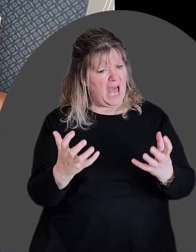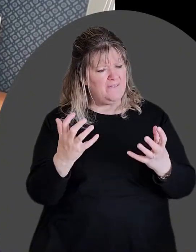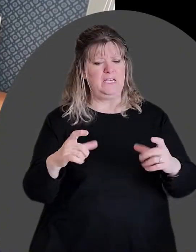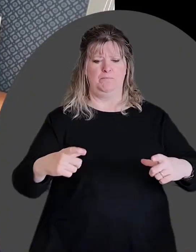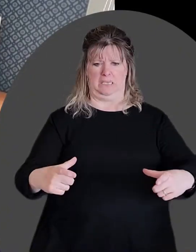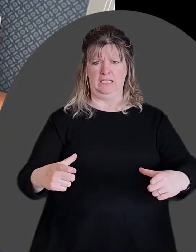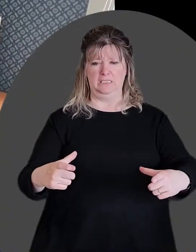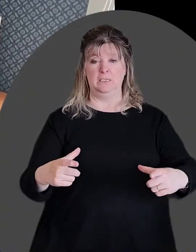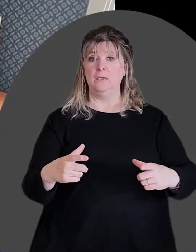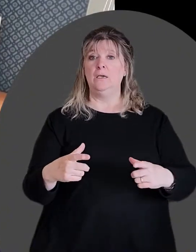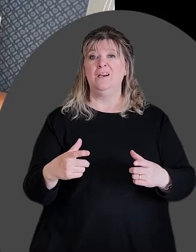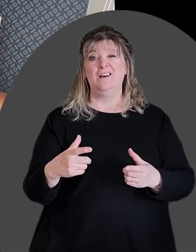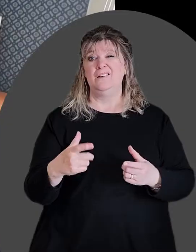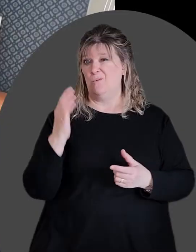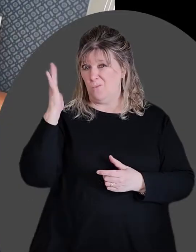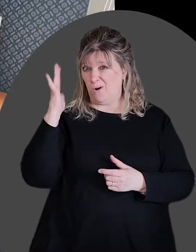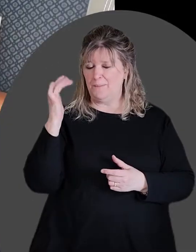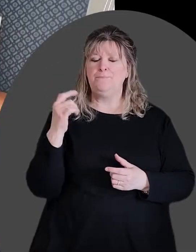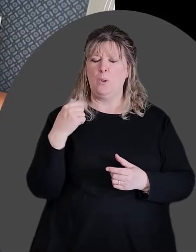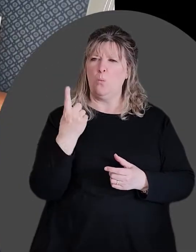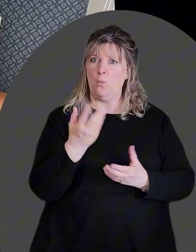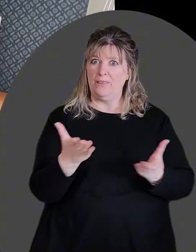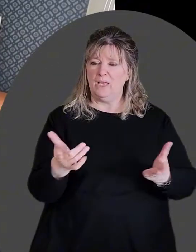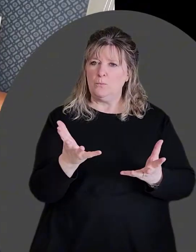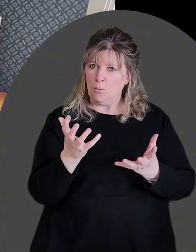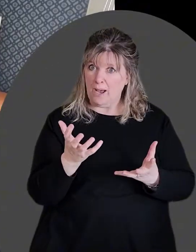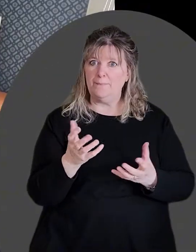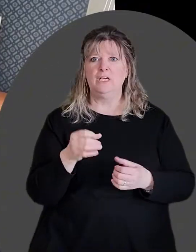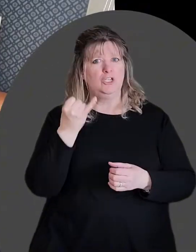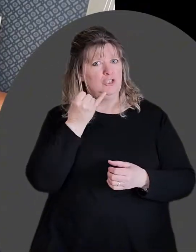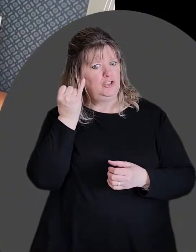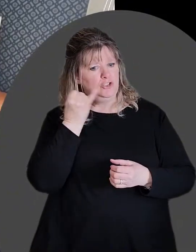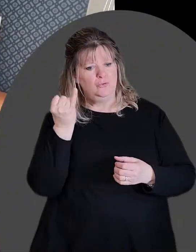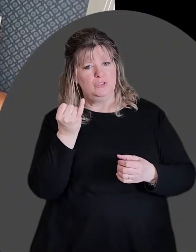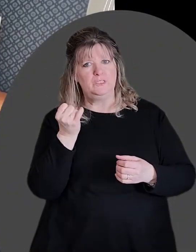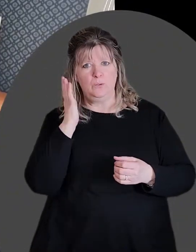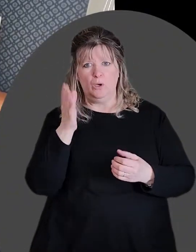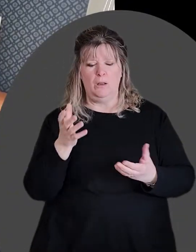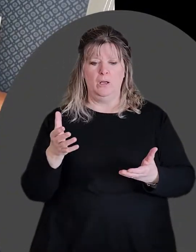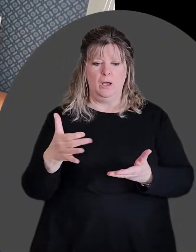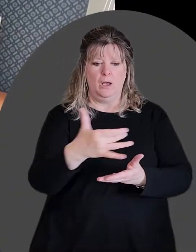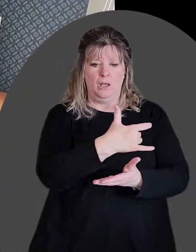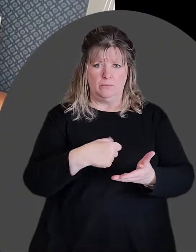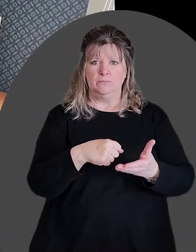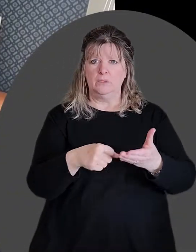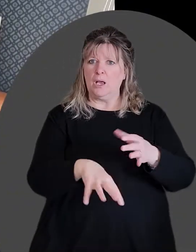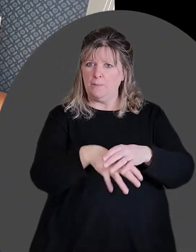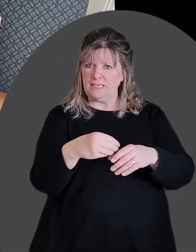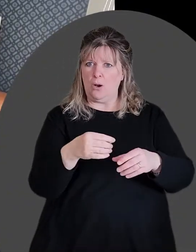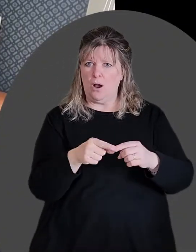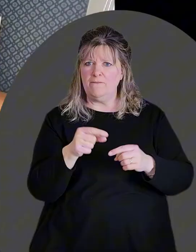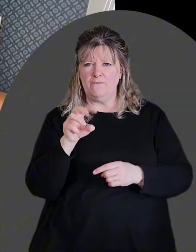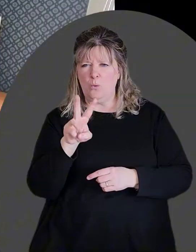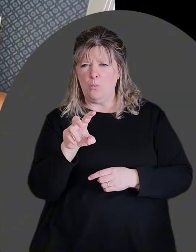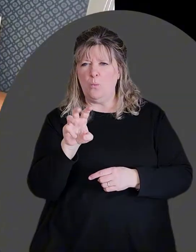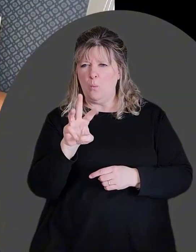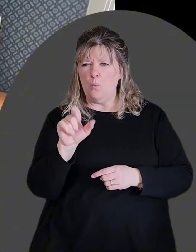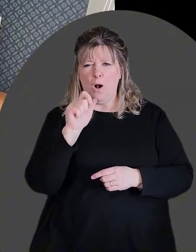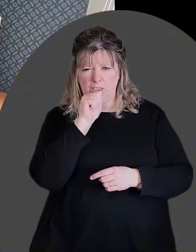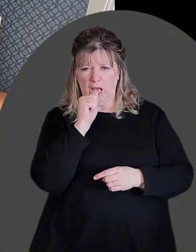because one thing we want is that juice that collects it comes out of the walnuts and if I can collect that in this plate